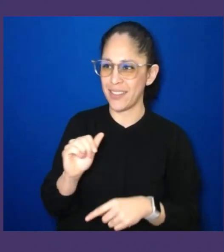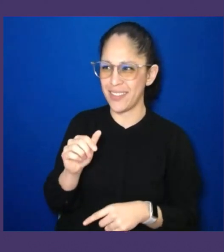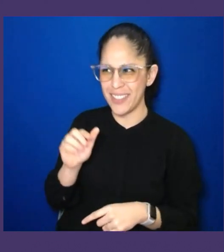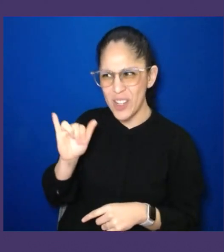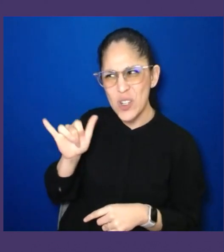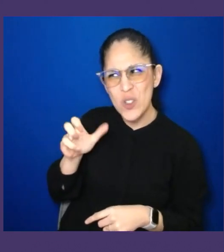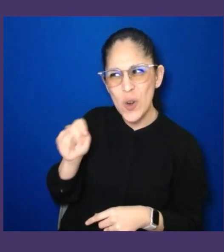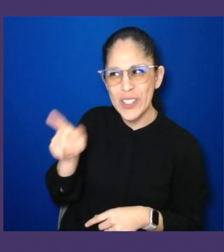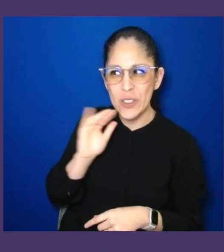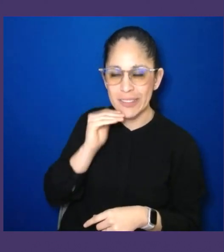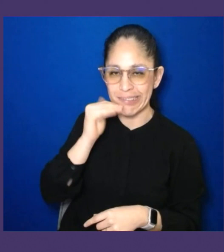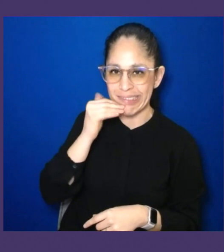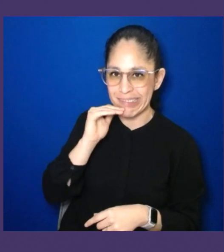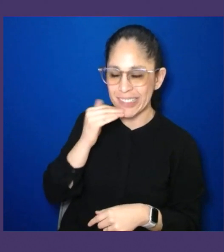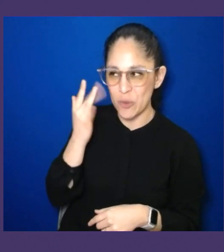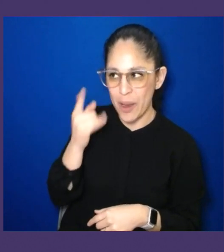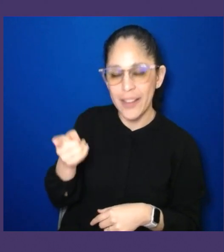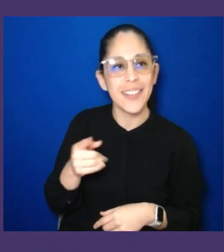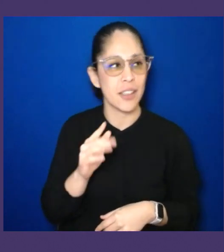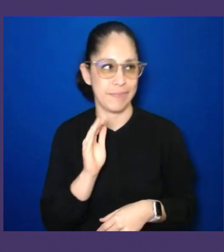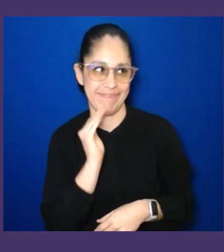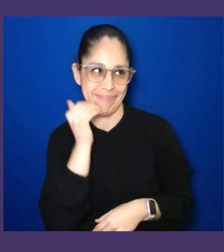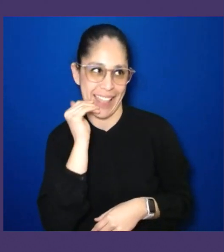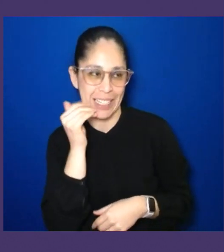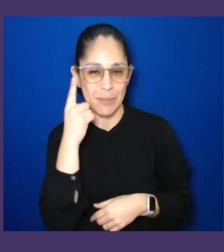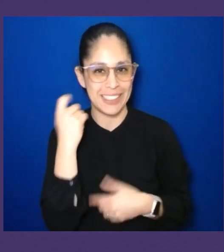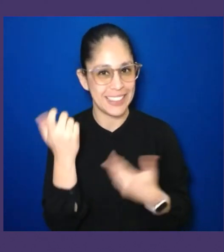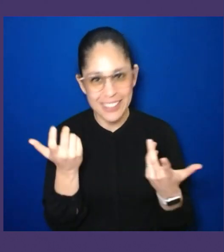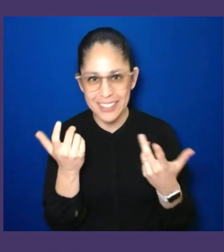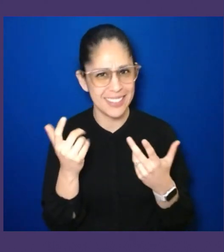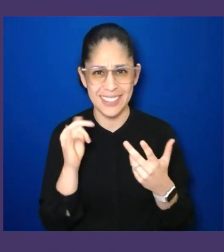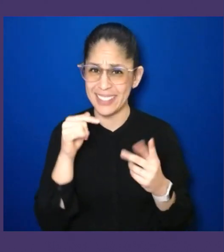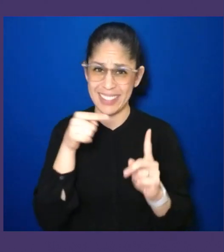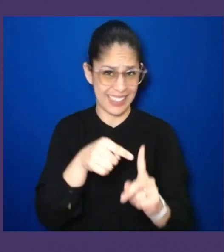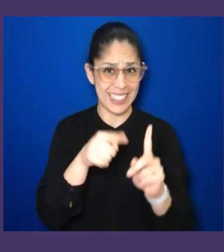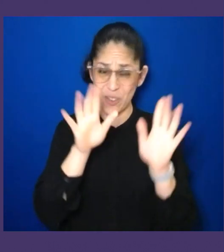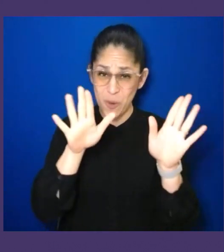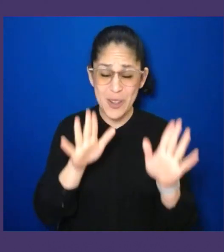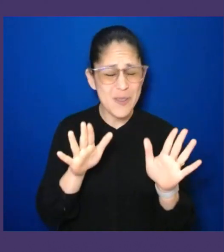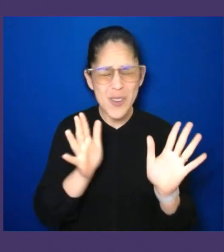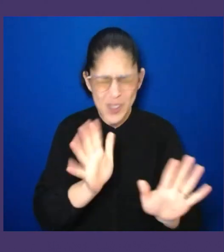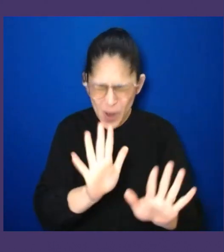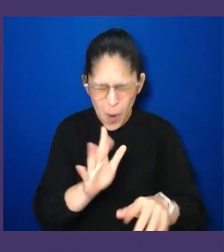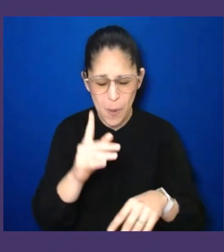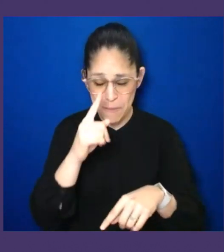Jordan Steele John: I'm smiling because in some ways it's wonderful, but I'm smiling because what you're describing